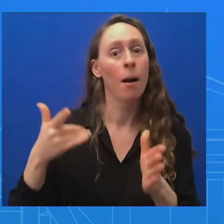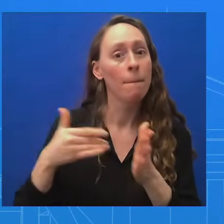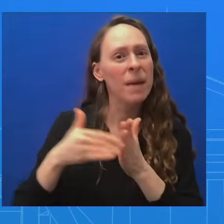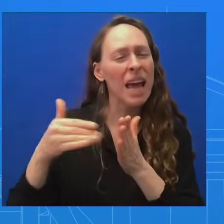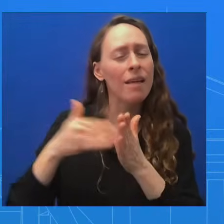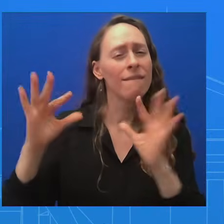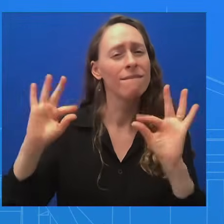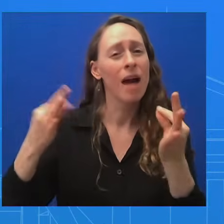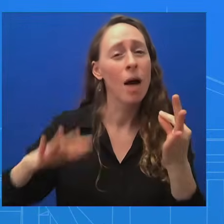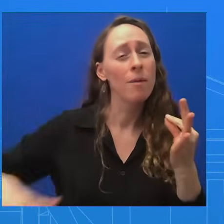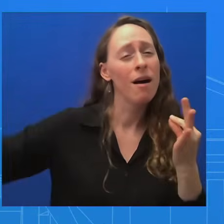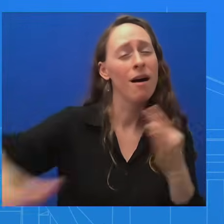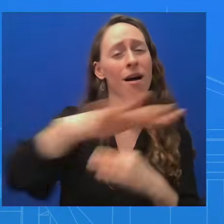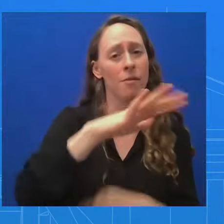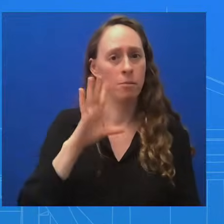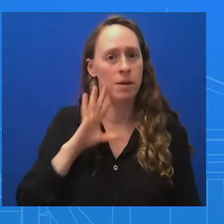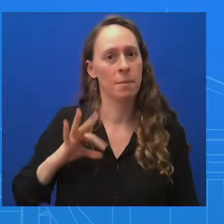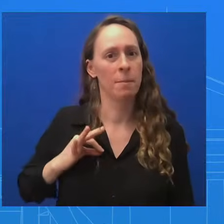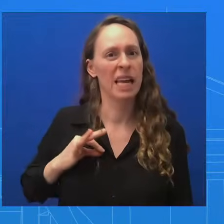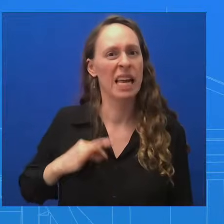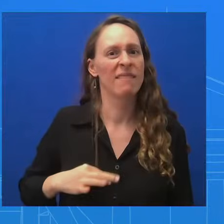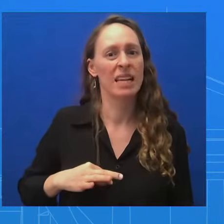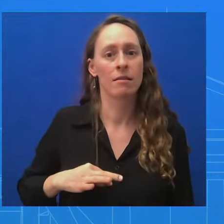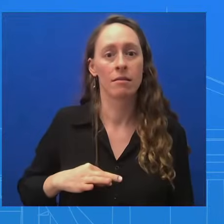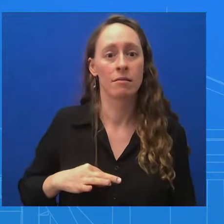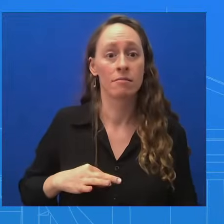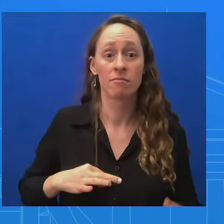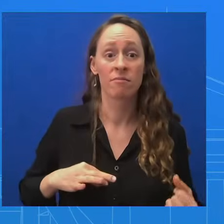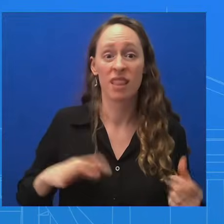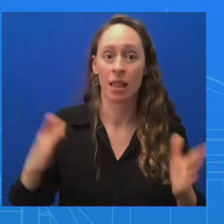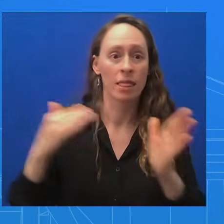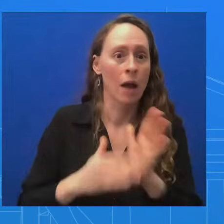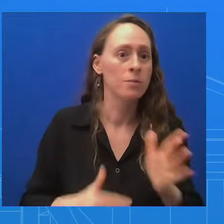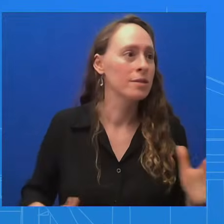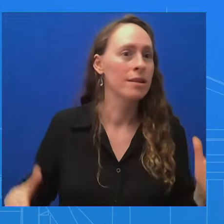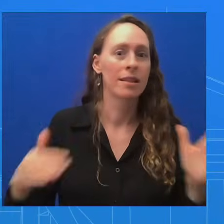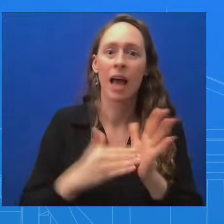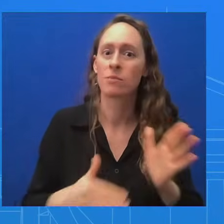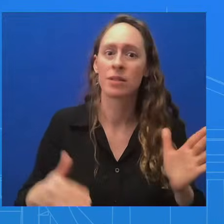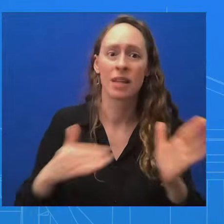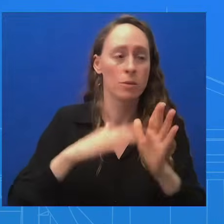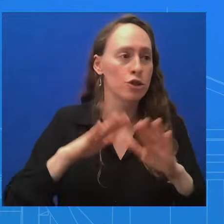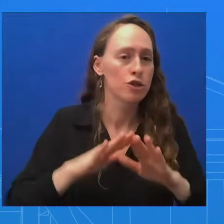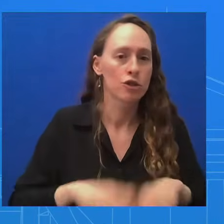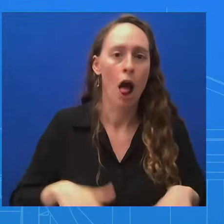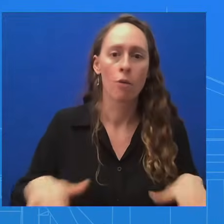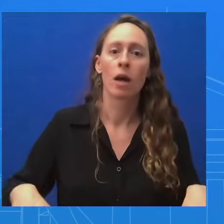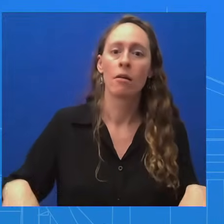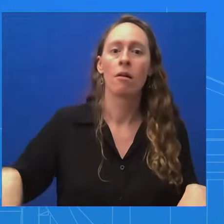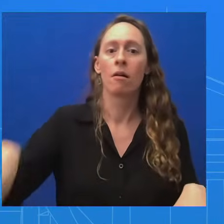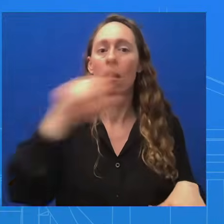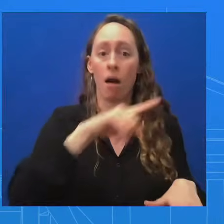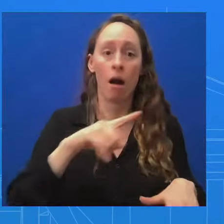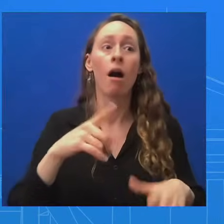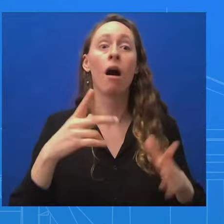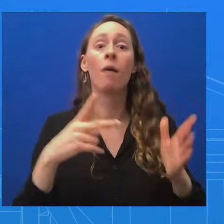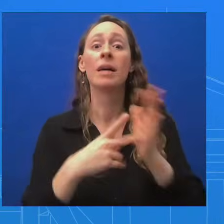out of poverty and support construction of hundreds of thousands of affordable rental housing, as well, in that bipartisan agreement.